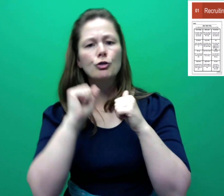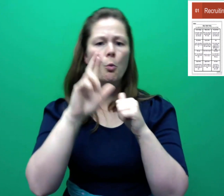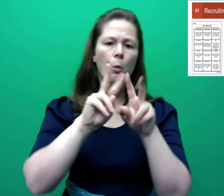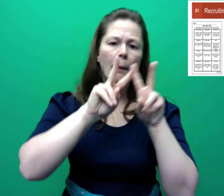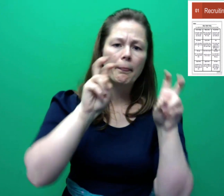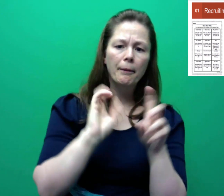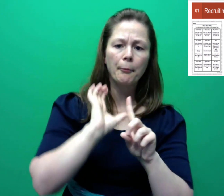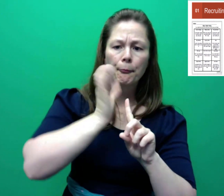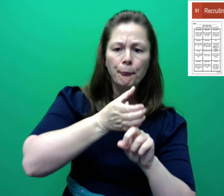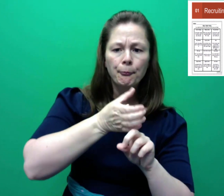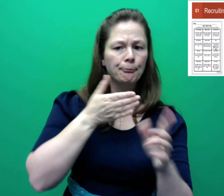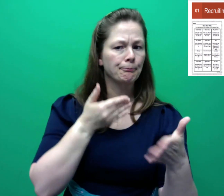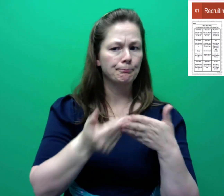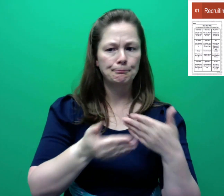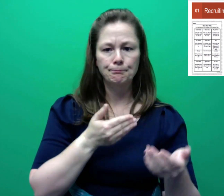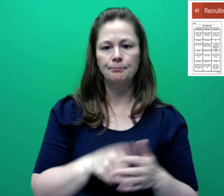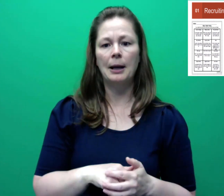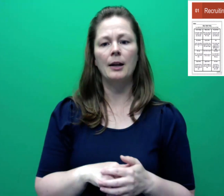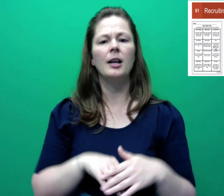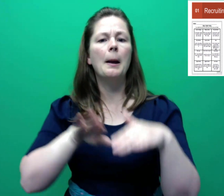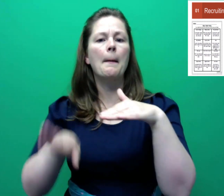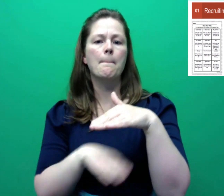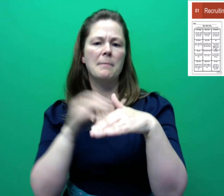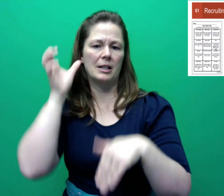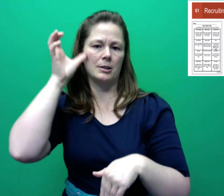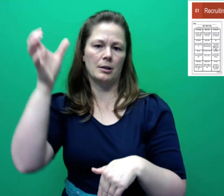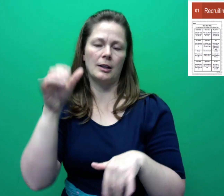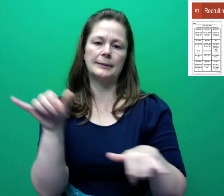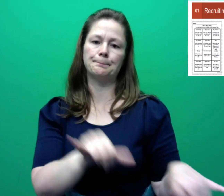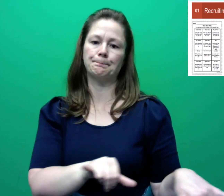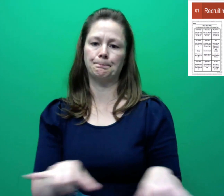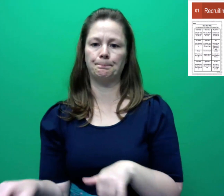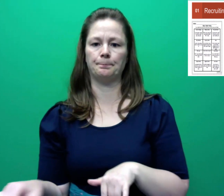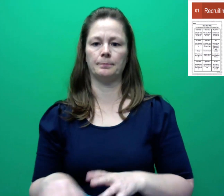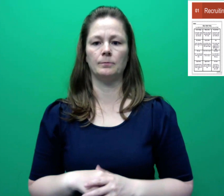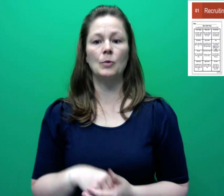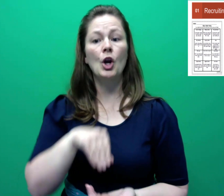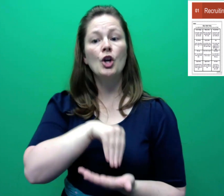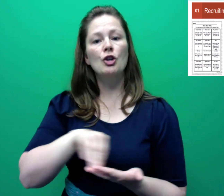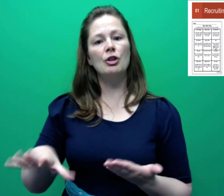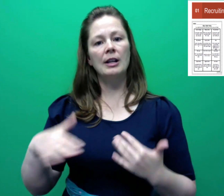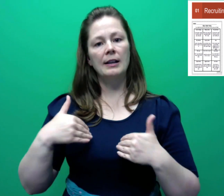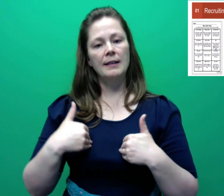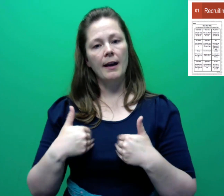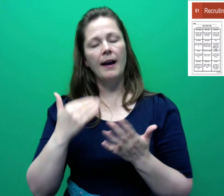Regardless of how the menu is set up, the basic idea is still the same. Students